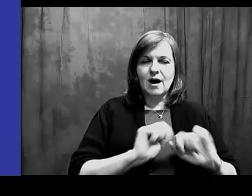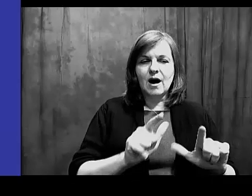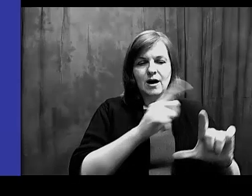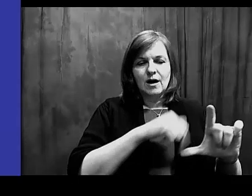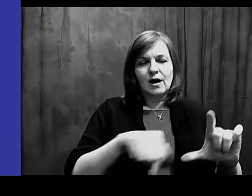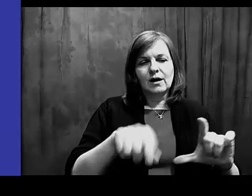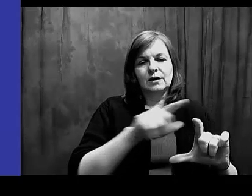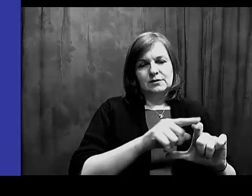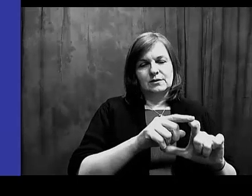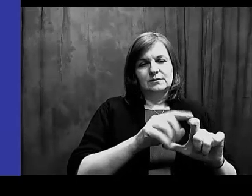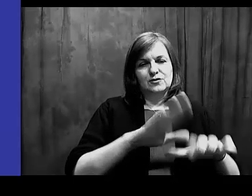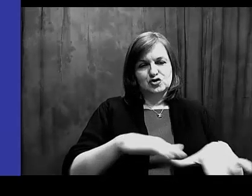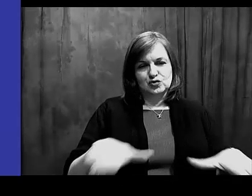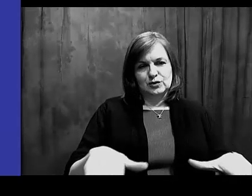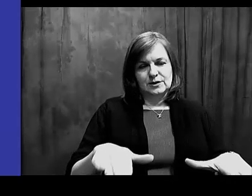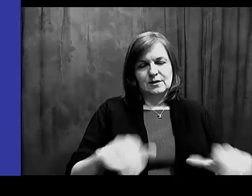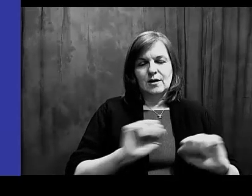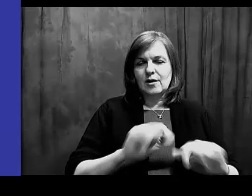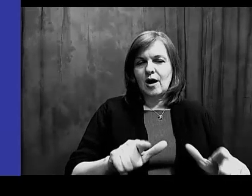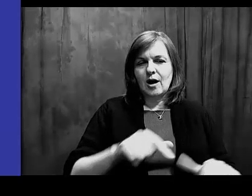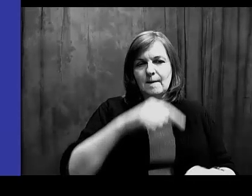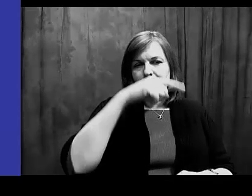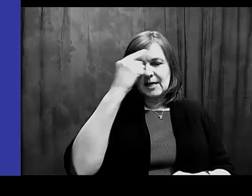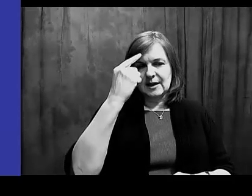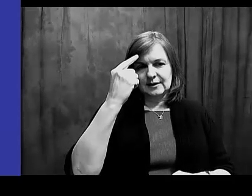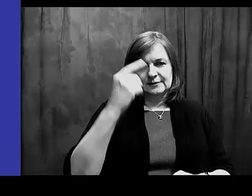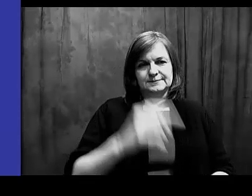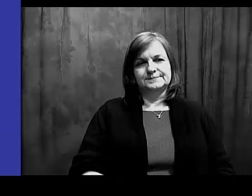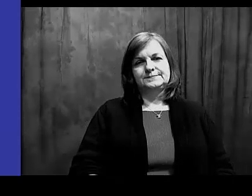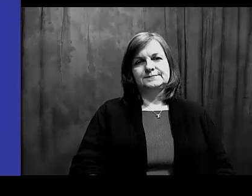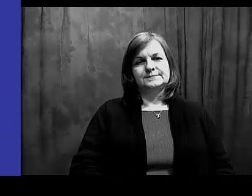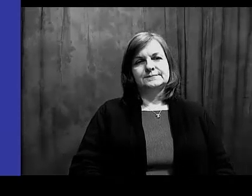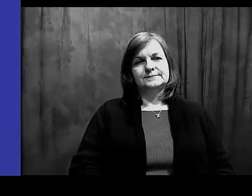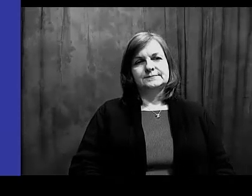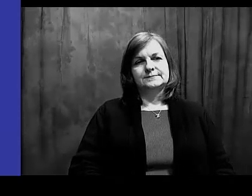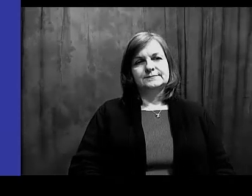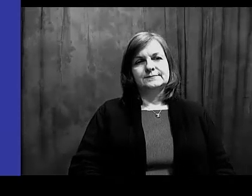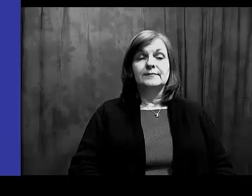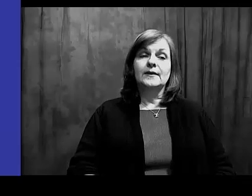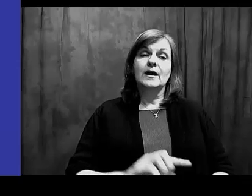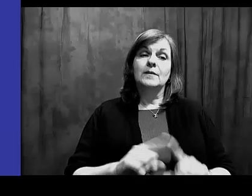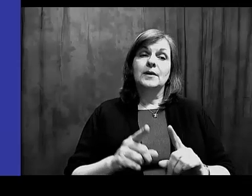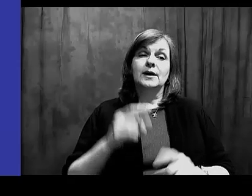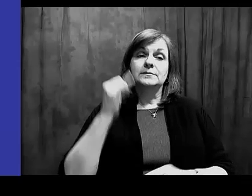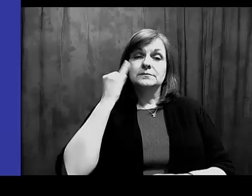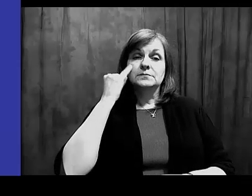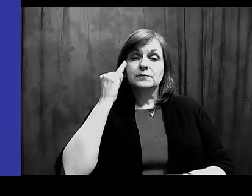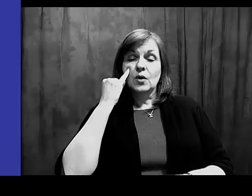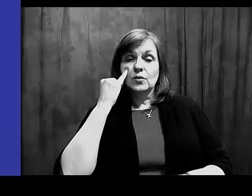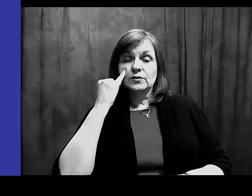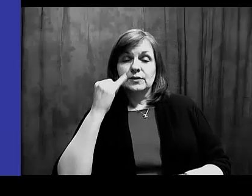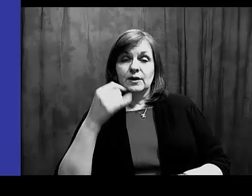so all of our dogs as they're showing you here come out to be all black -- big "B", little "b" [Bb]